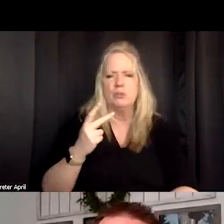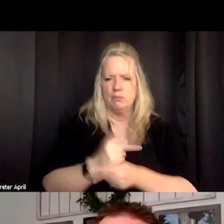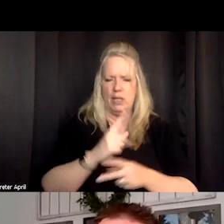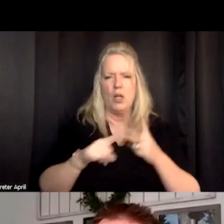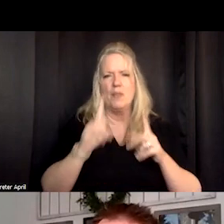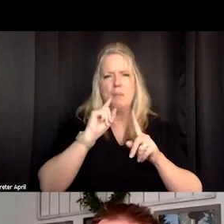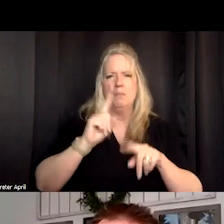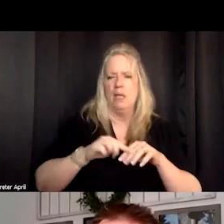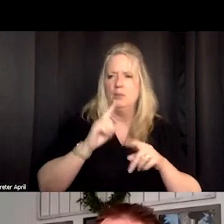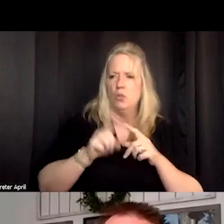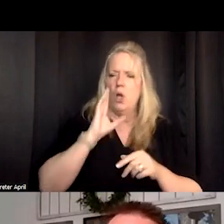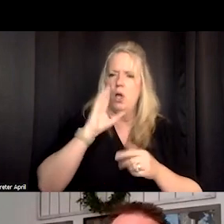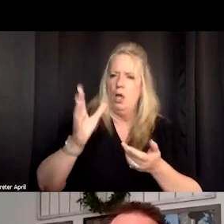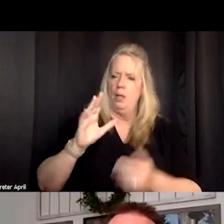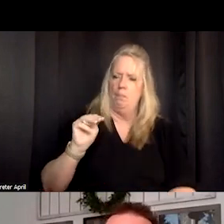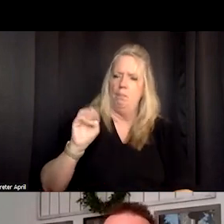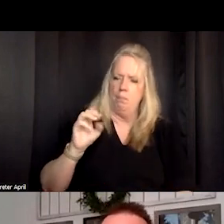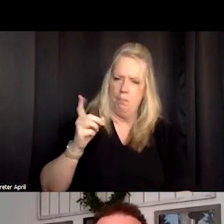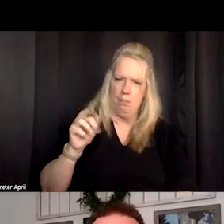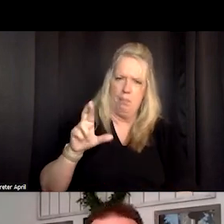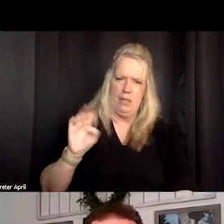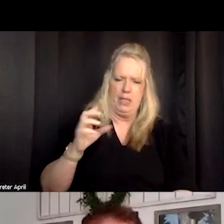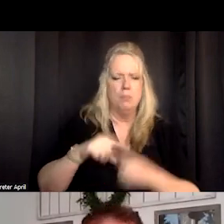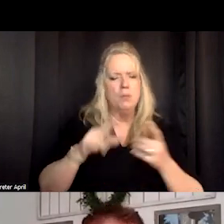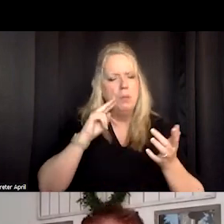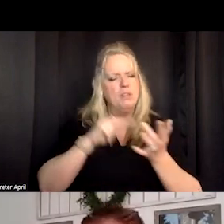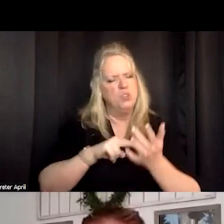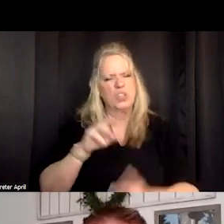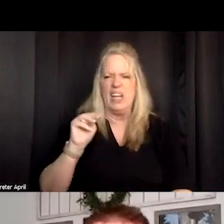MEDICARE PAYMENTS. BUT LET'S SAY YOU ARE LOOKING AT YOUR MEDICAID PAYMENTS AS WELL.